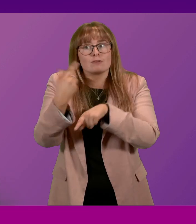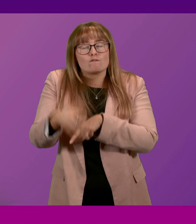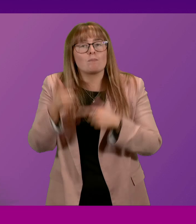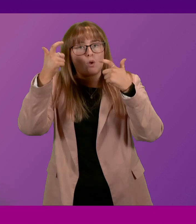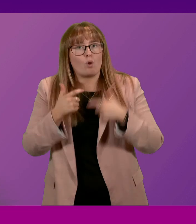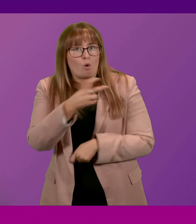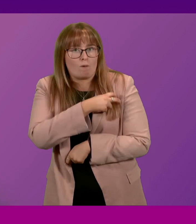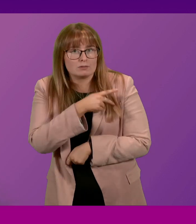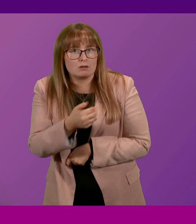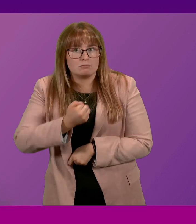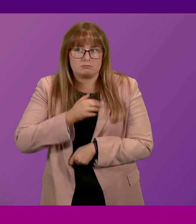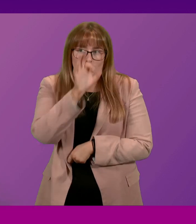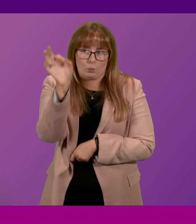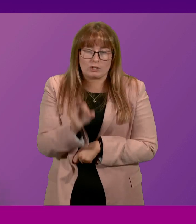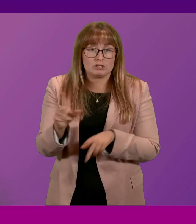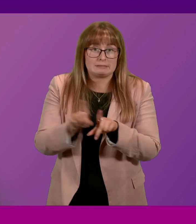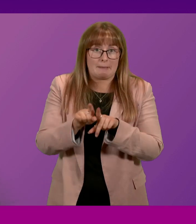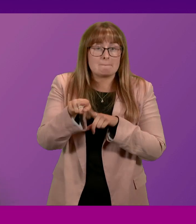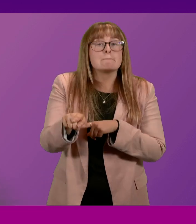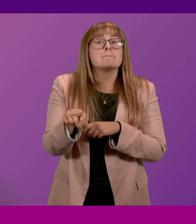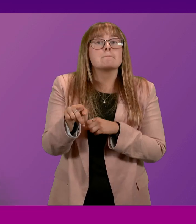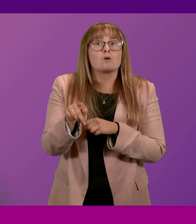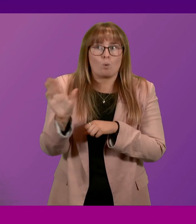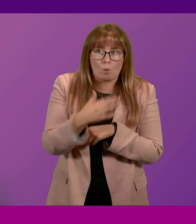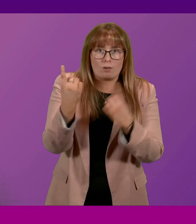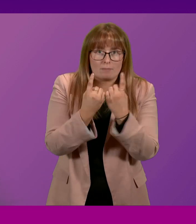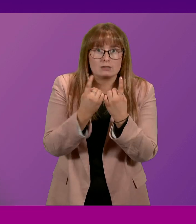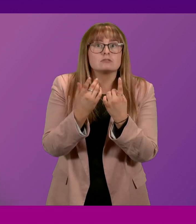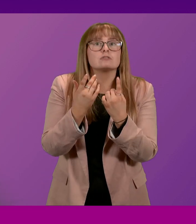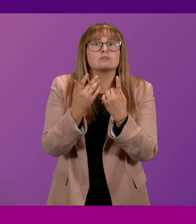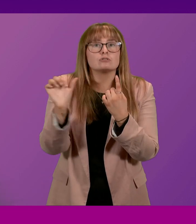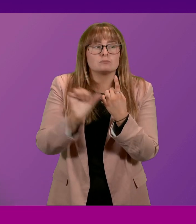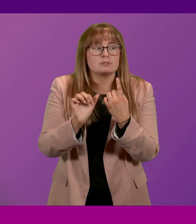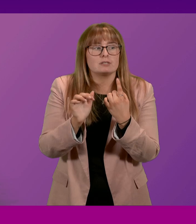as are oral questions on those matters in all but exceptional circumstances.